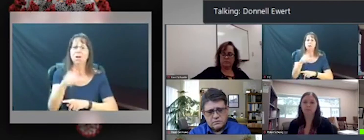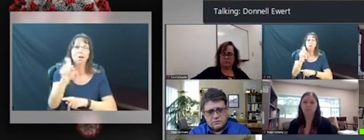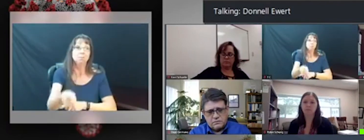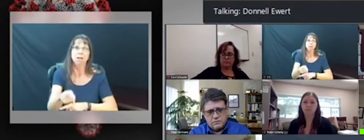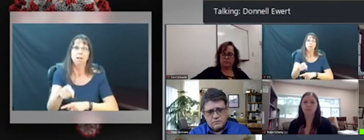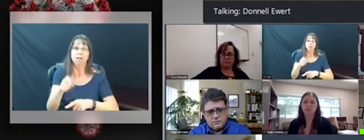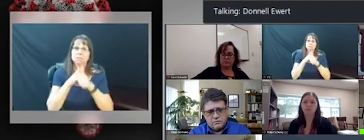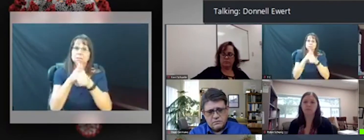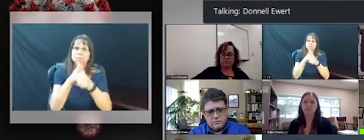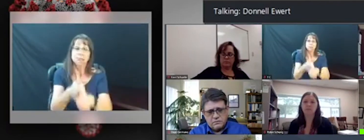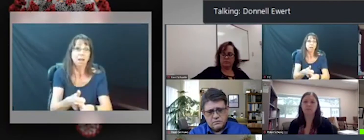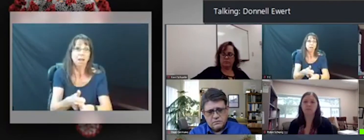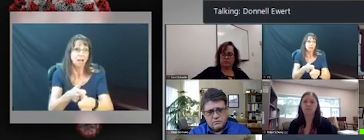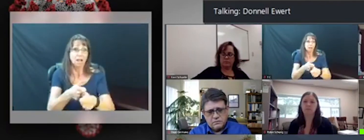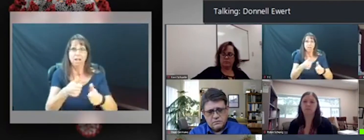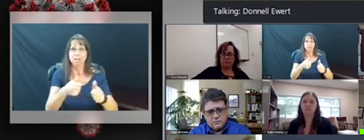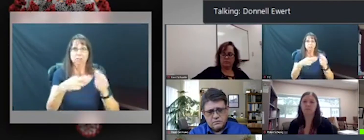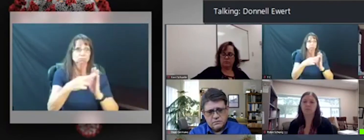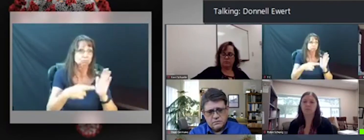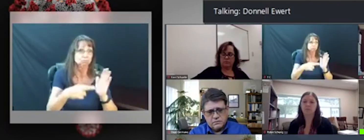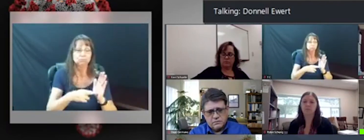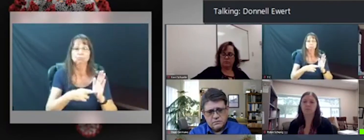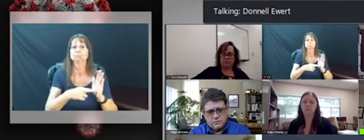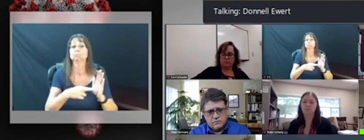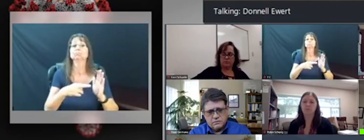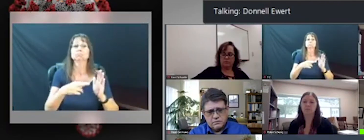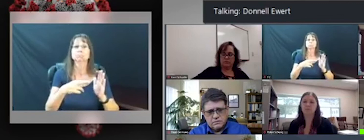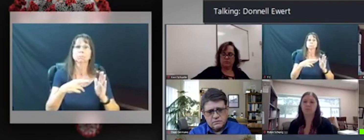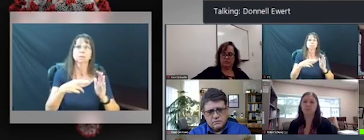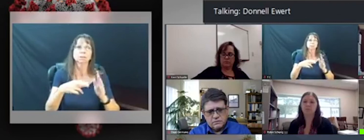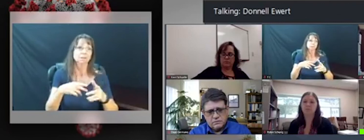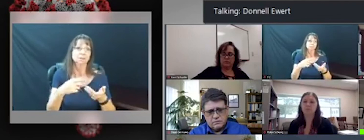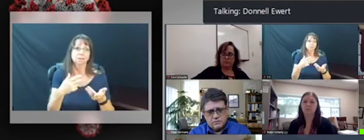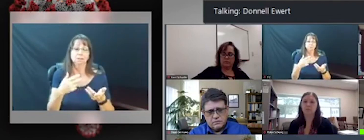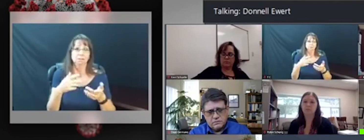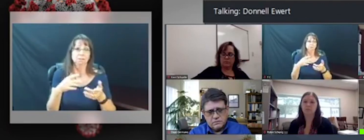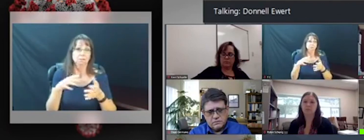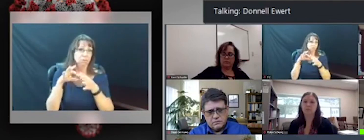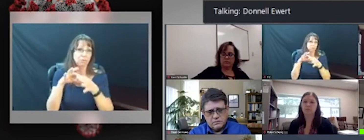the red tier. We need all of our community members to continue refrain from gathering,